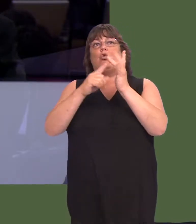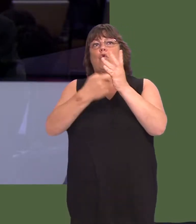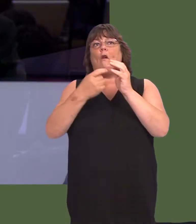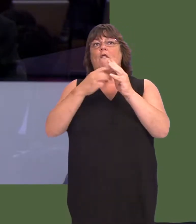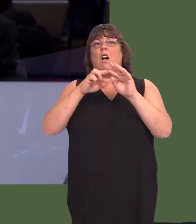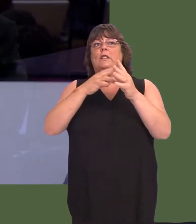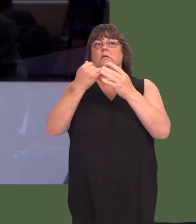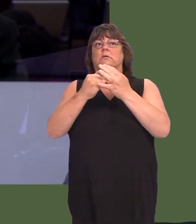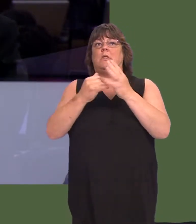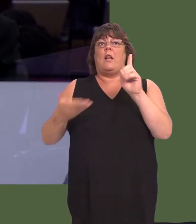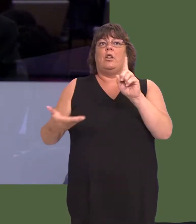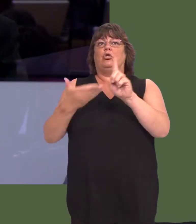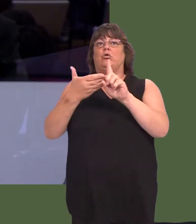their target, but would avoid being fined also.